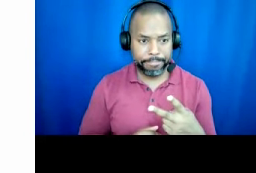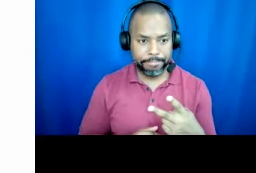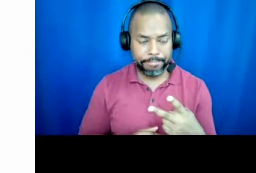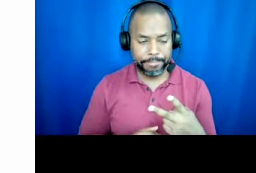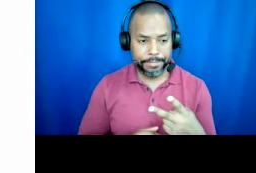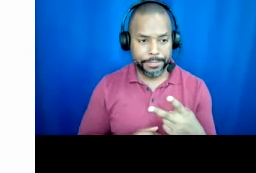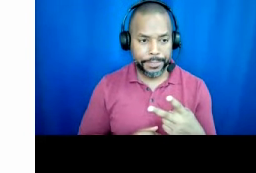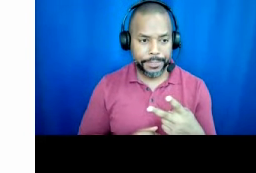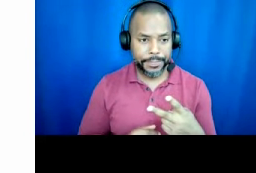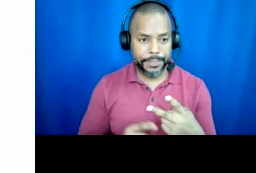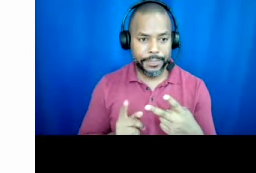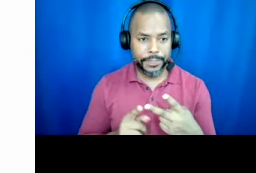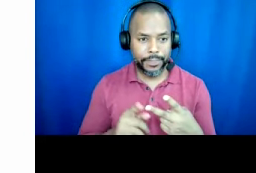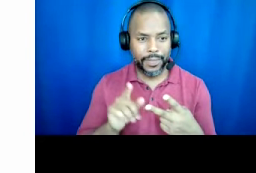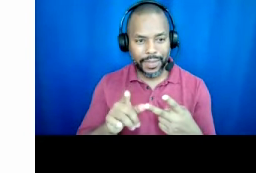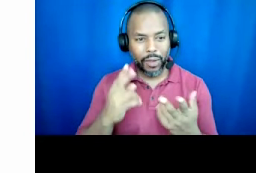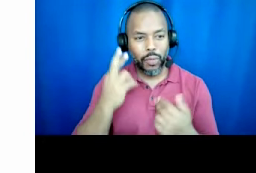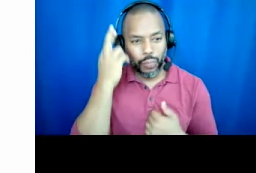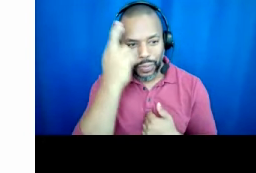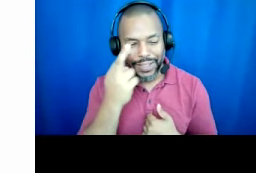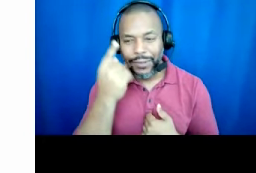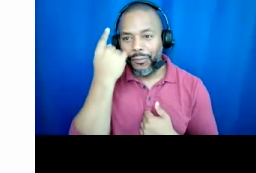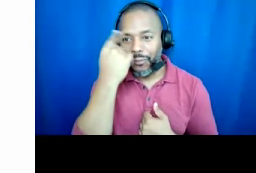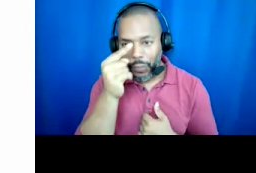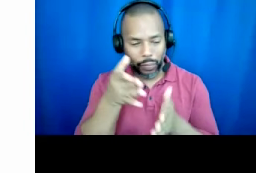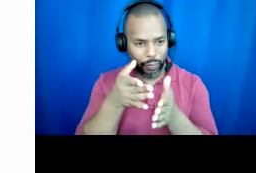Does the rationale for the request clearly describe